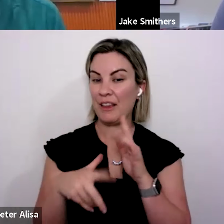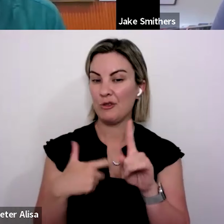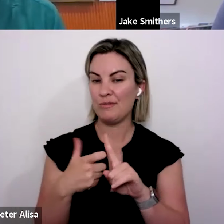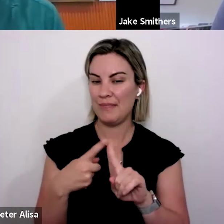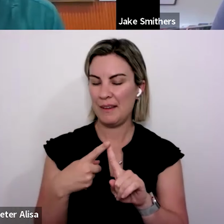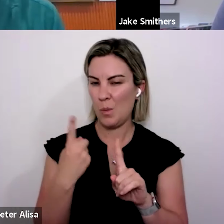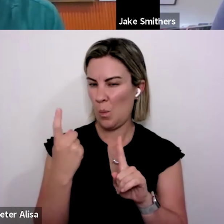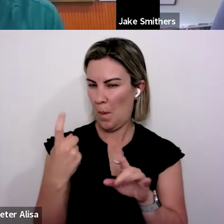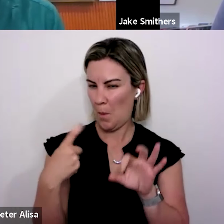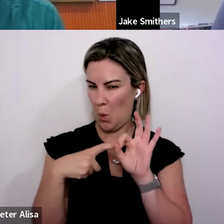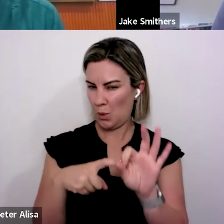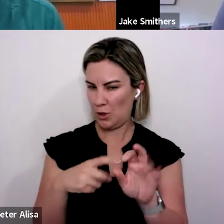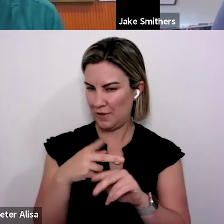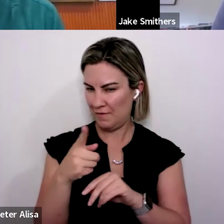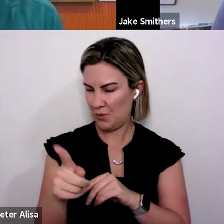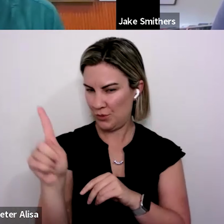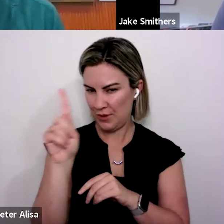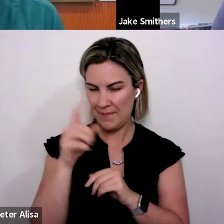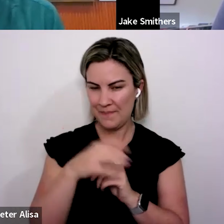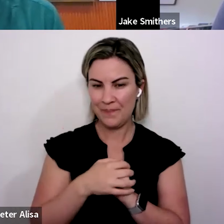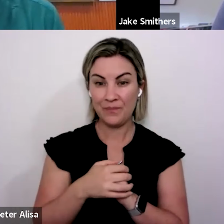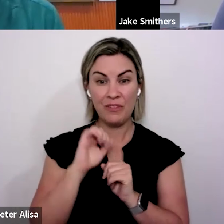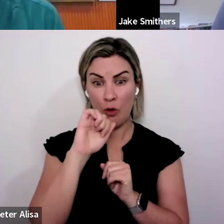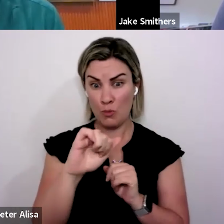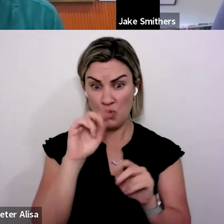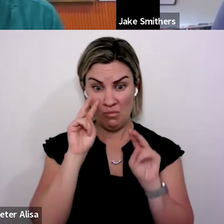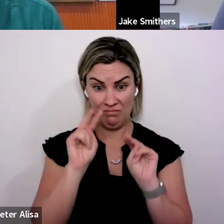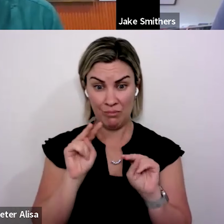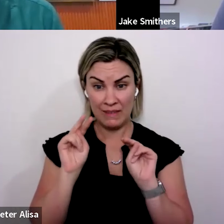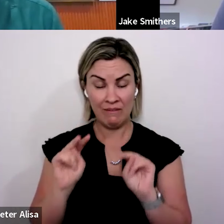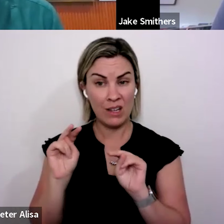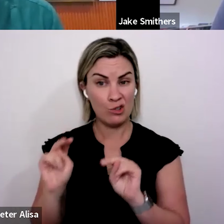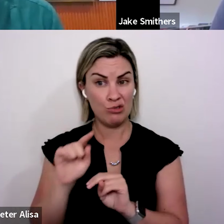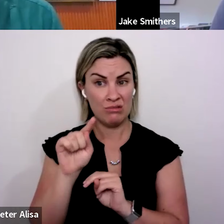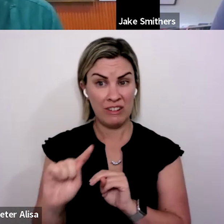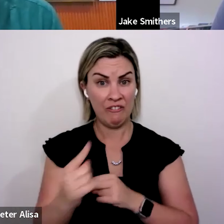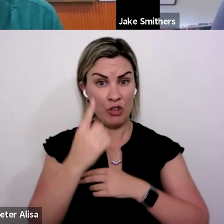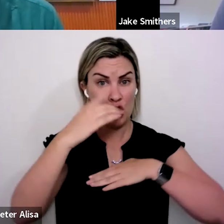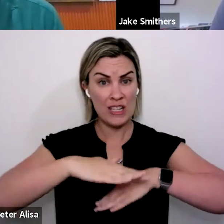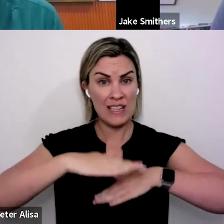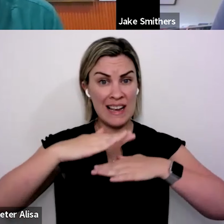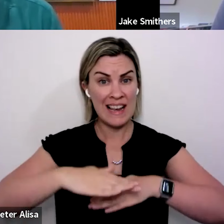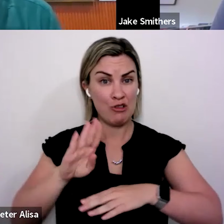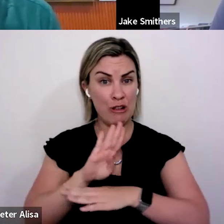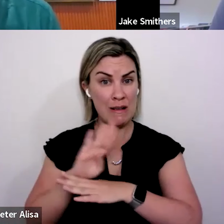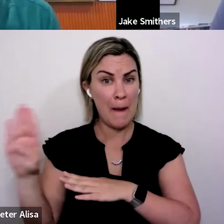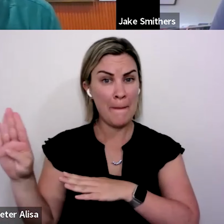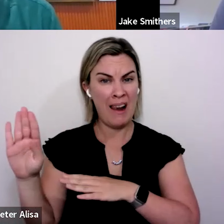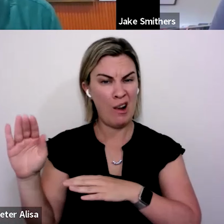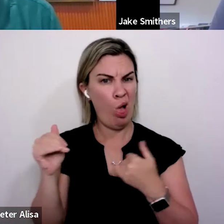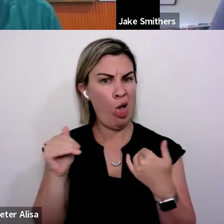From your observations, does the First Nations Panel approach the Protocols any differently compared to the other art form panels?